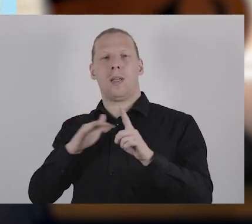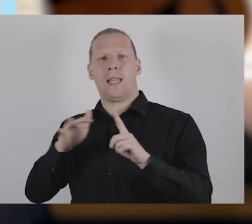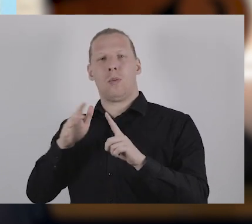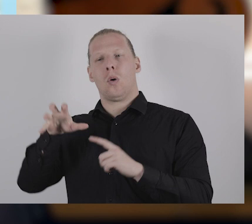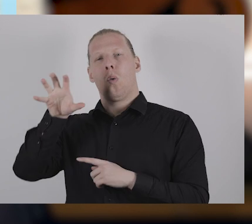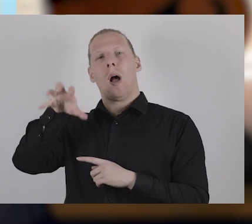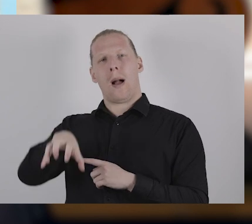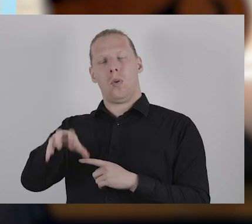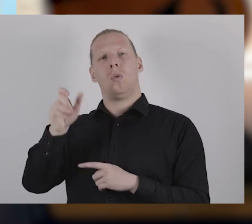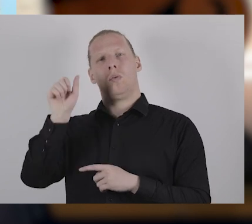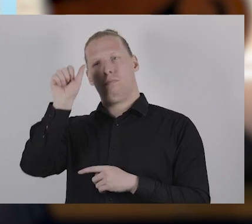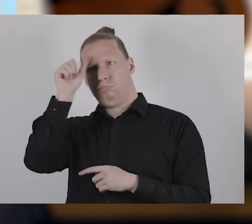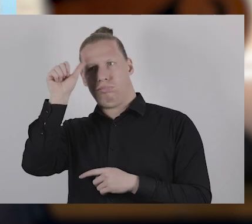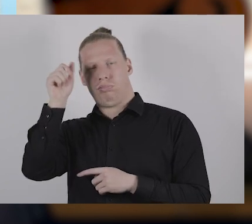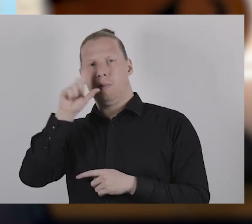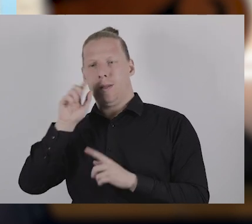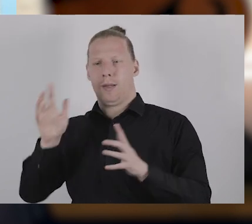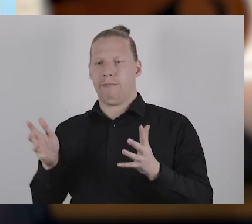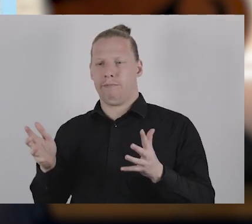whānau and Māori arts organisations